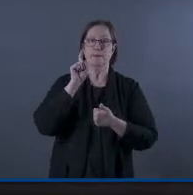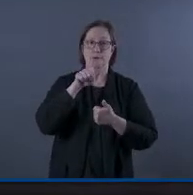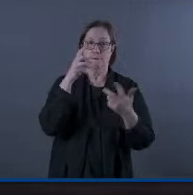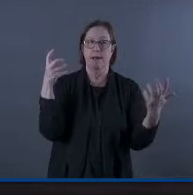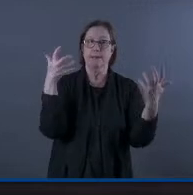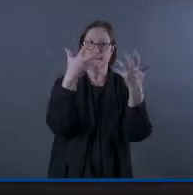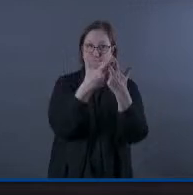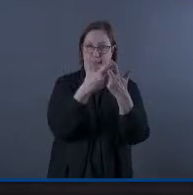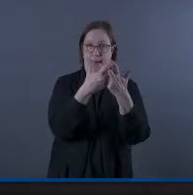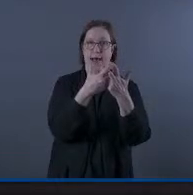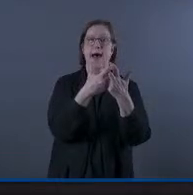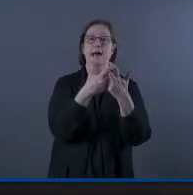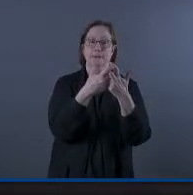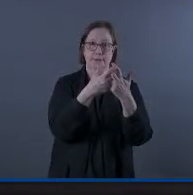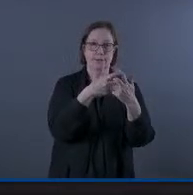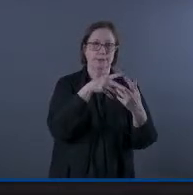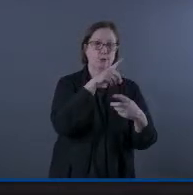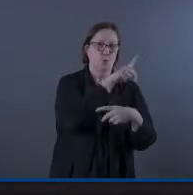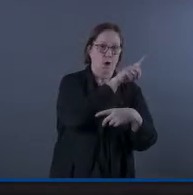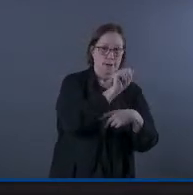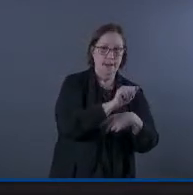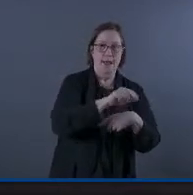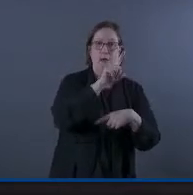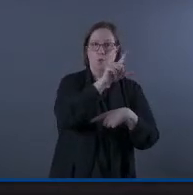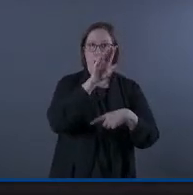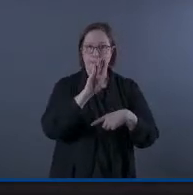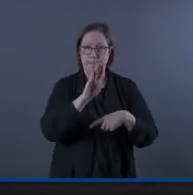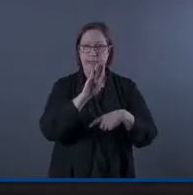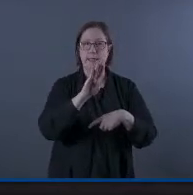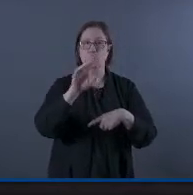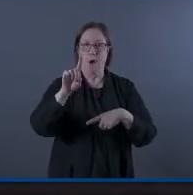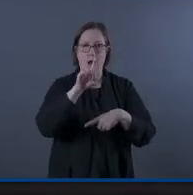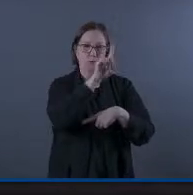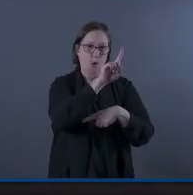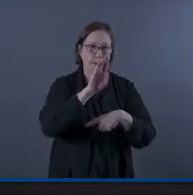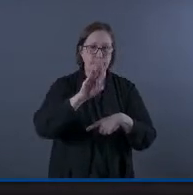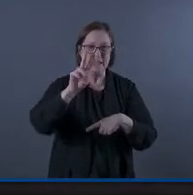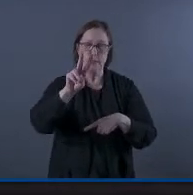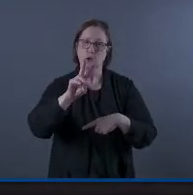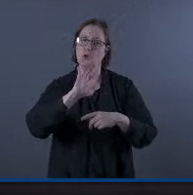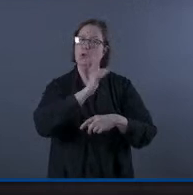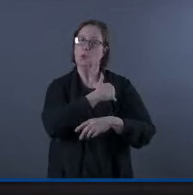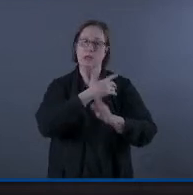We have to follow the state guidelines as a vaccine provider, that's the same for all of us.